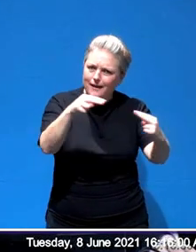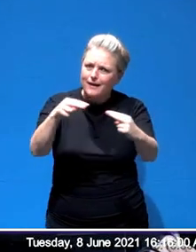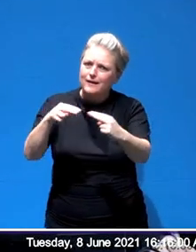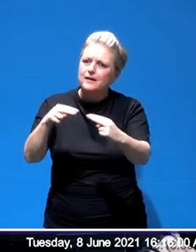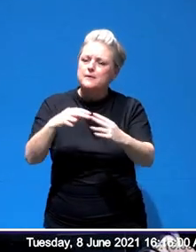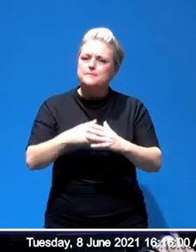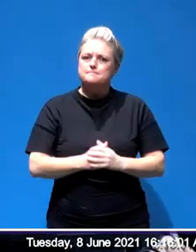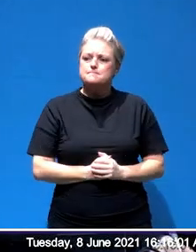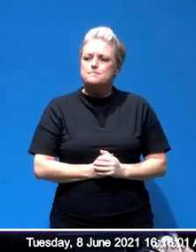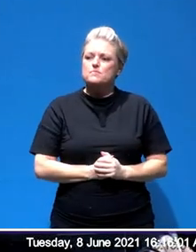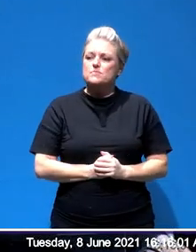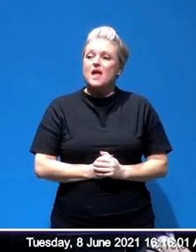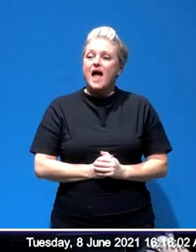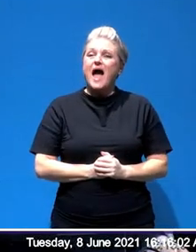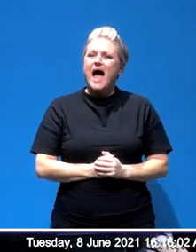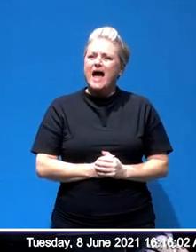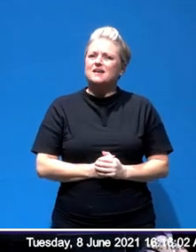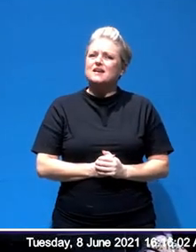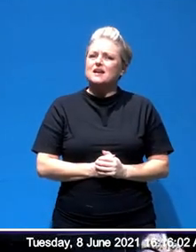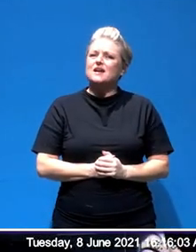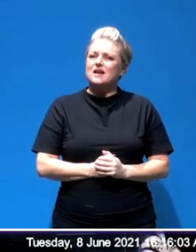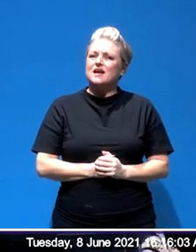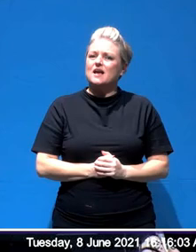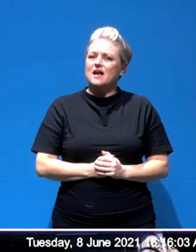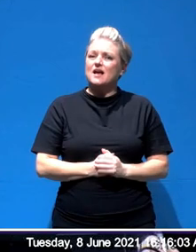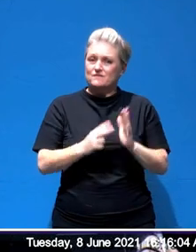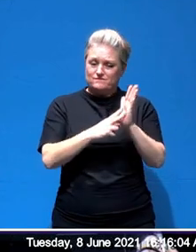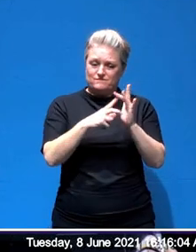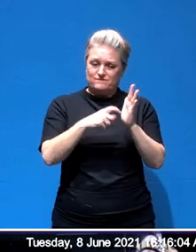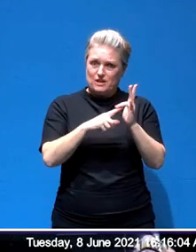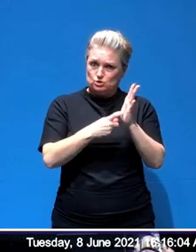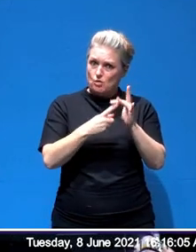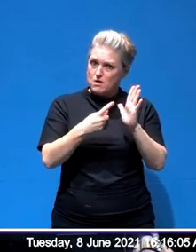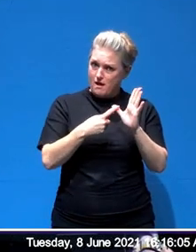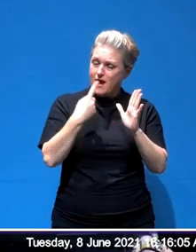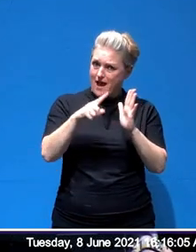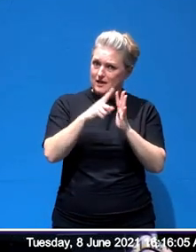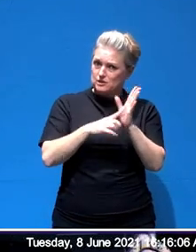as I understand it. That's certainly the evidence of Victoria and James. And the second point?